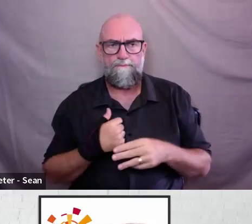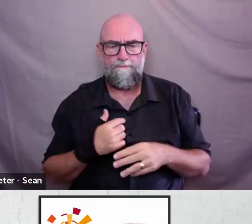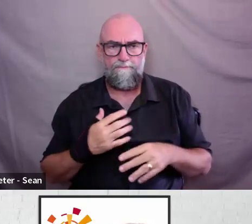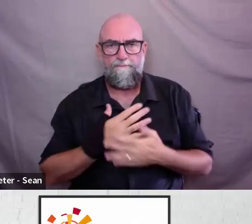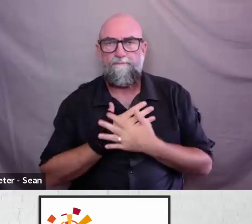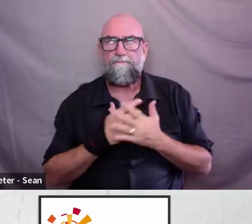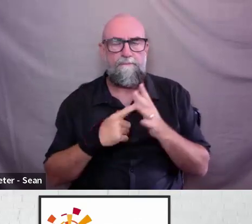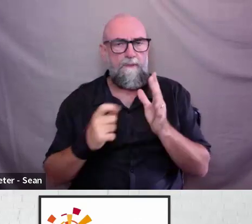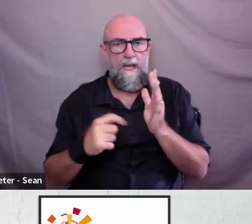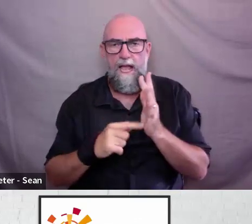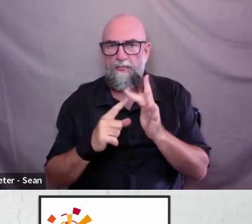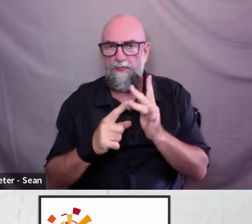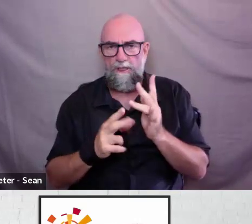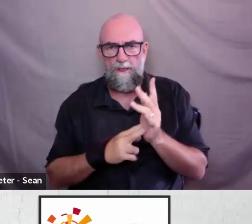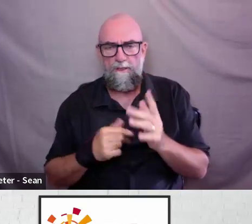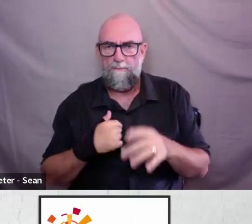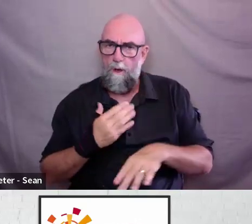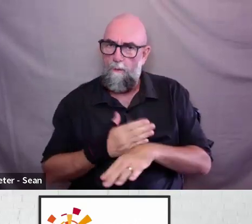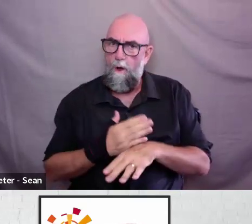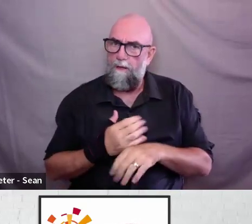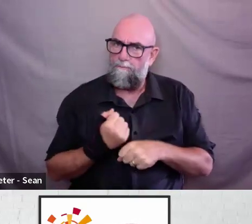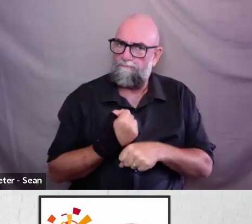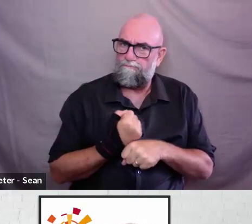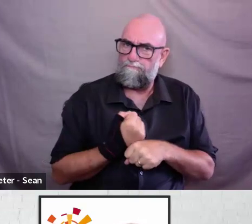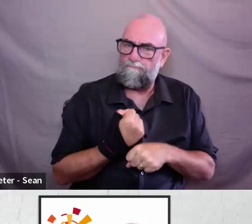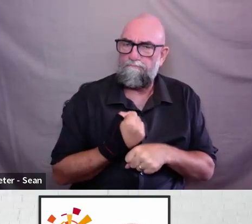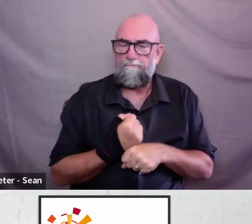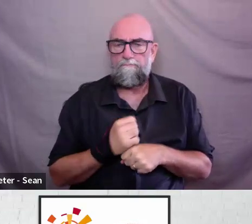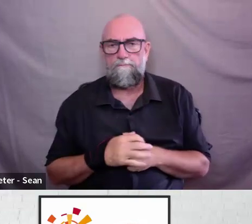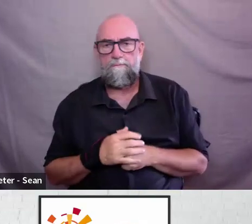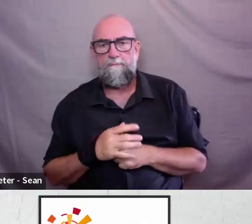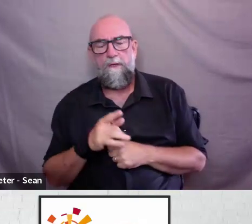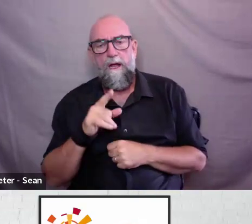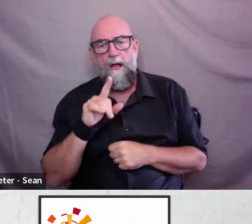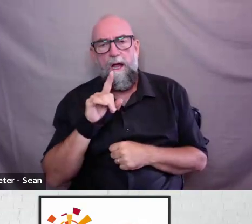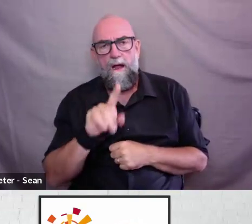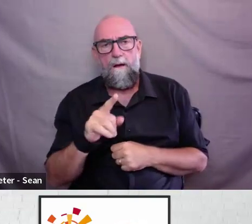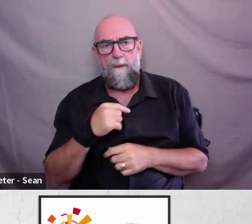have the opportunity to rehearse the future and that is one of the things I would like to